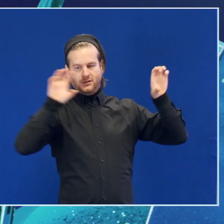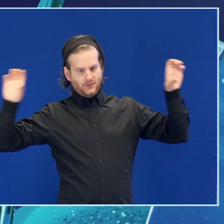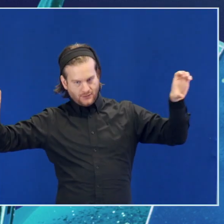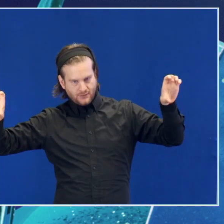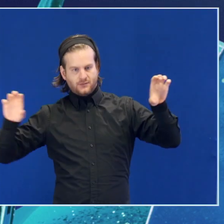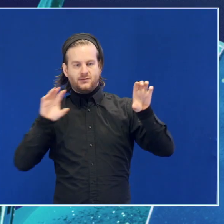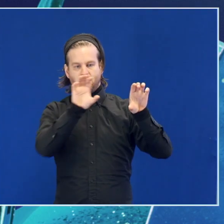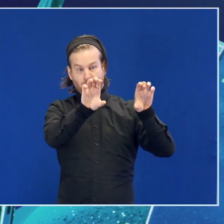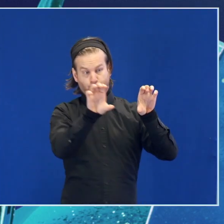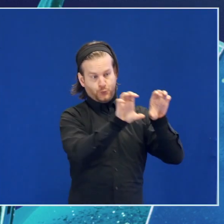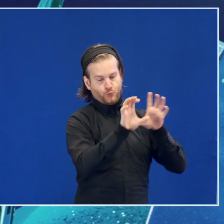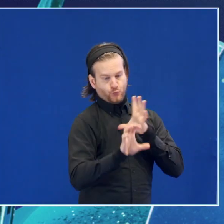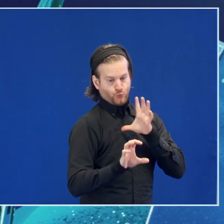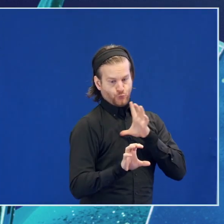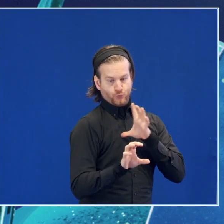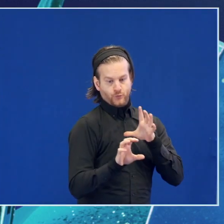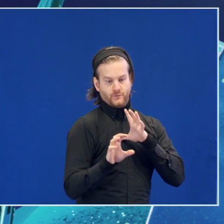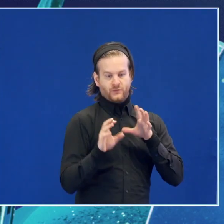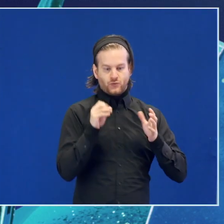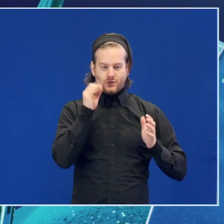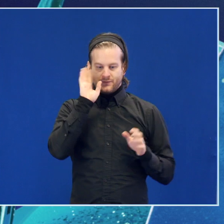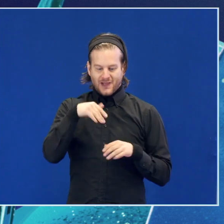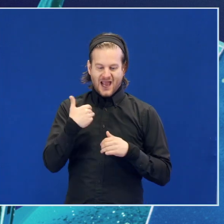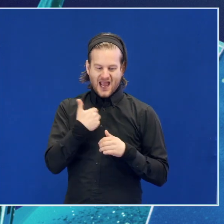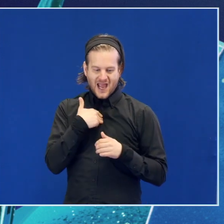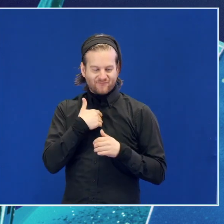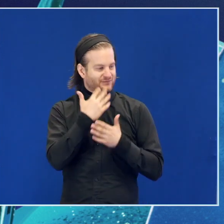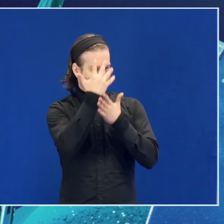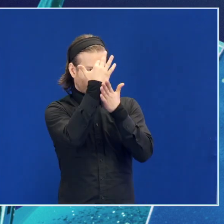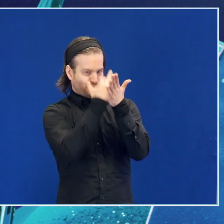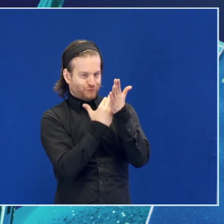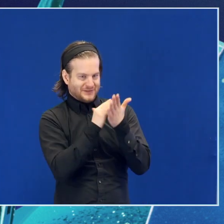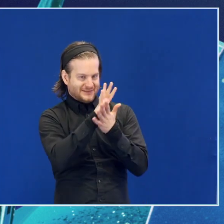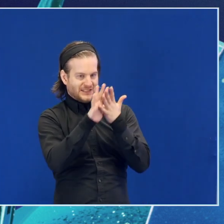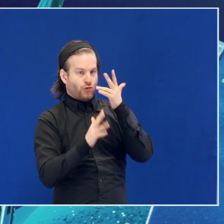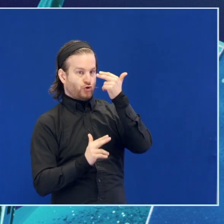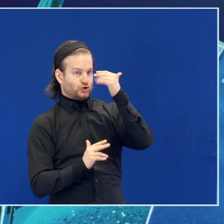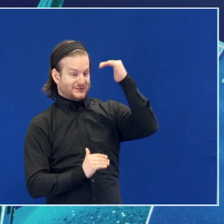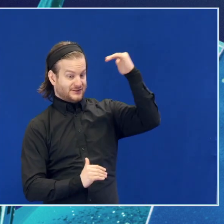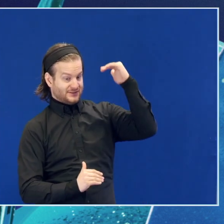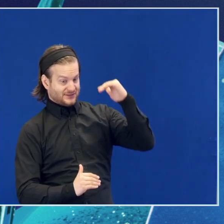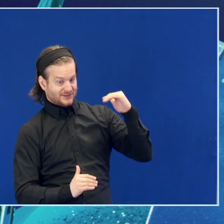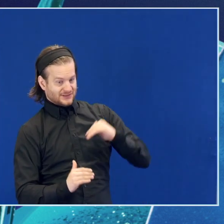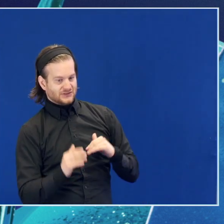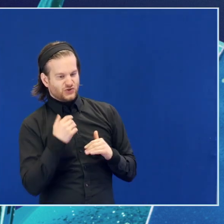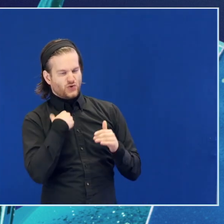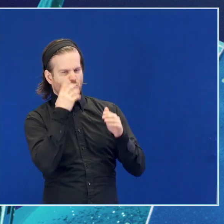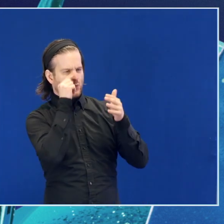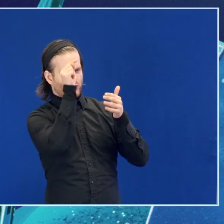I'm just going to focus on a few of them that I've already spoken to because variety and choice is the number one thing